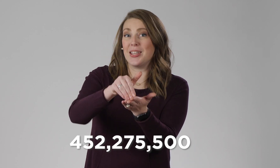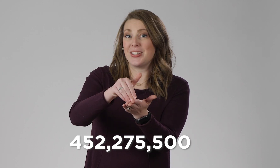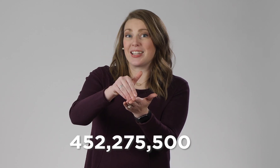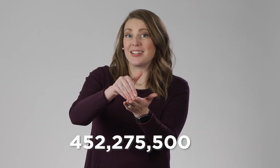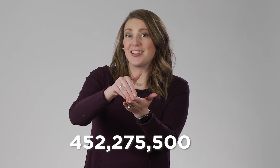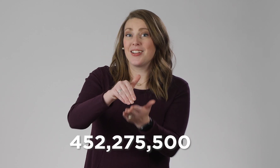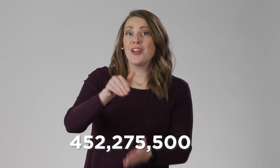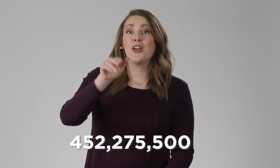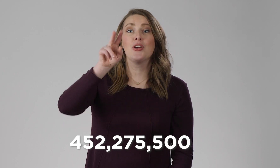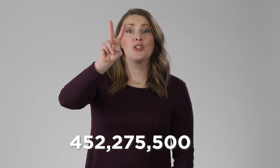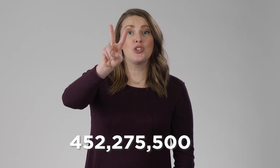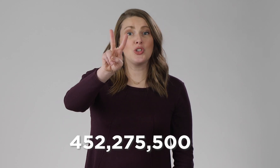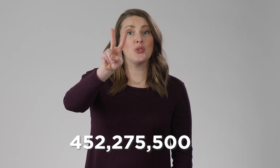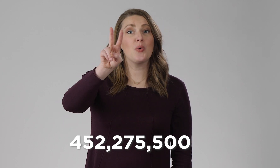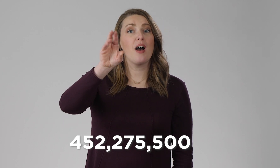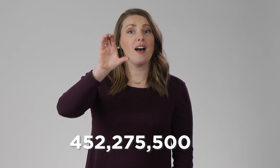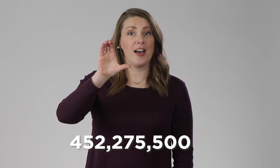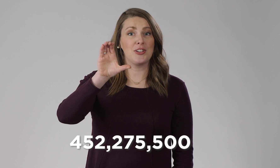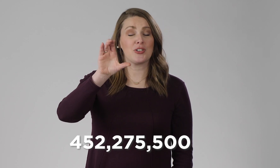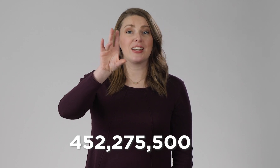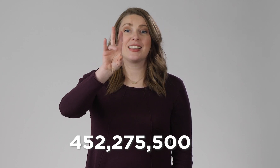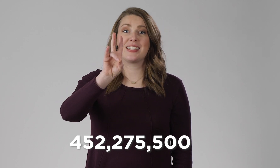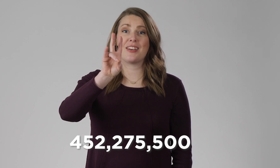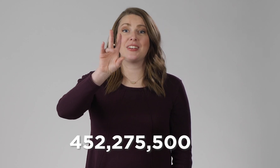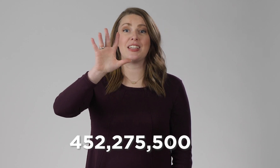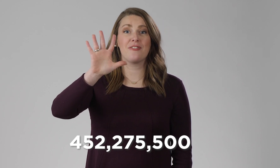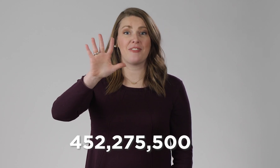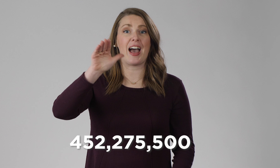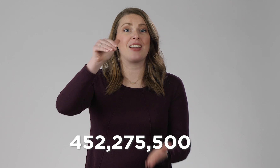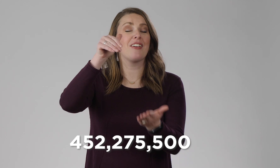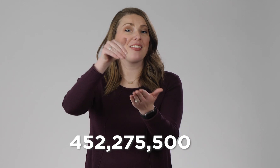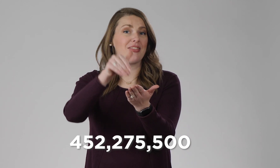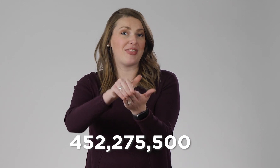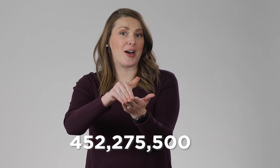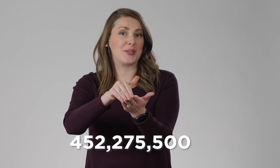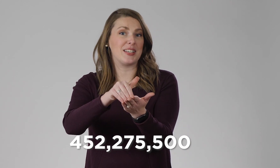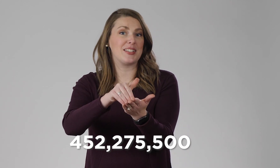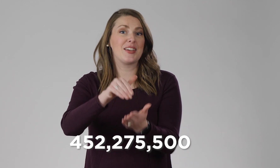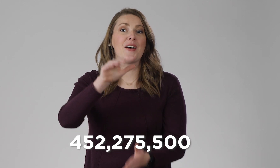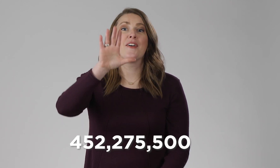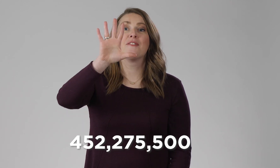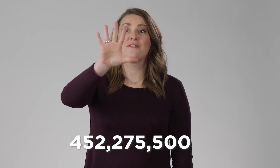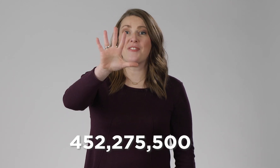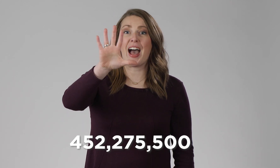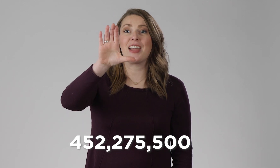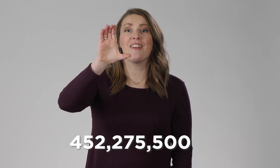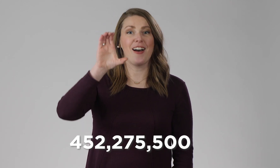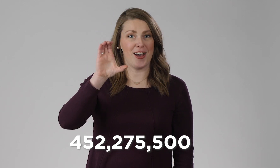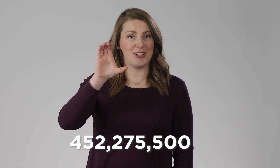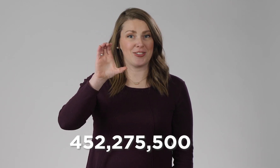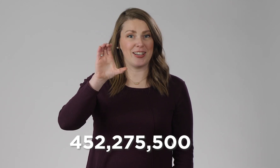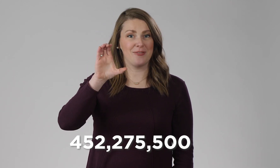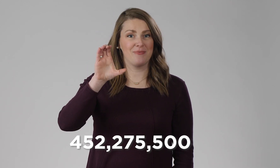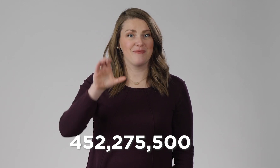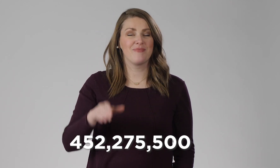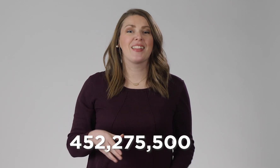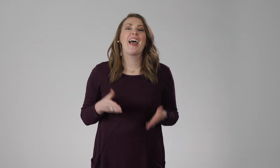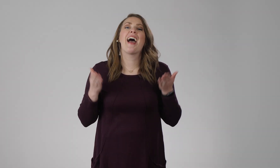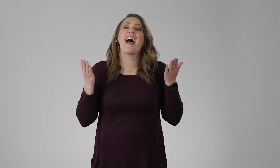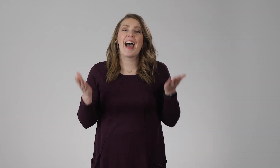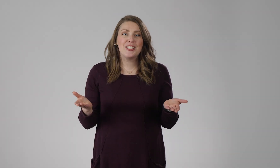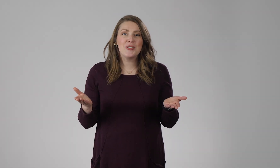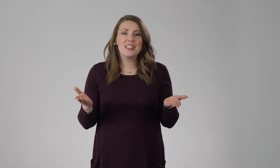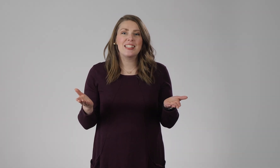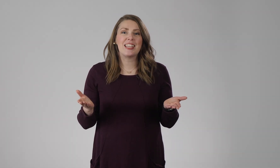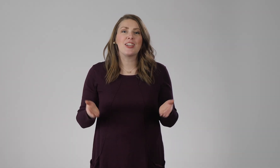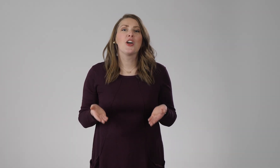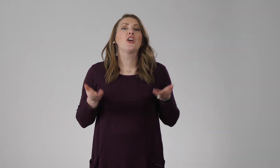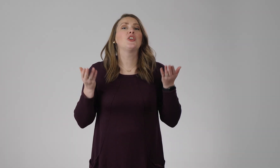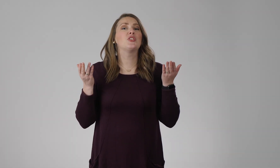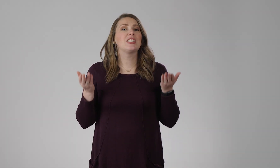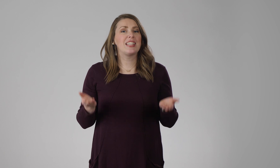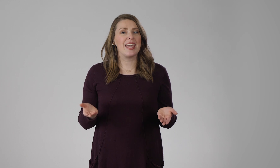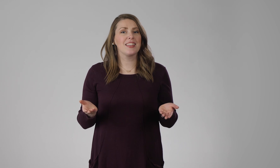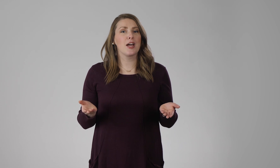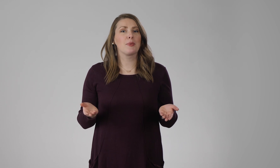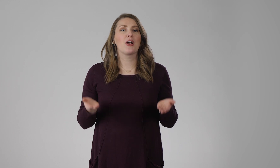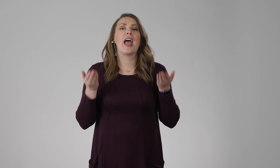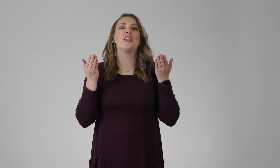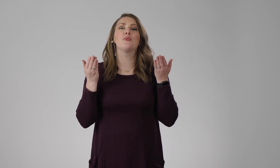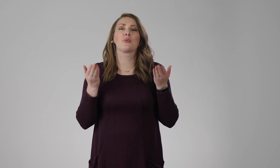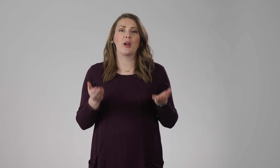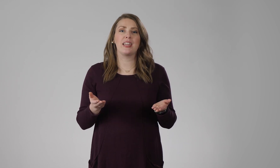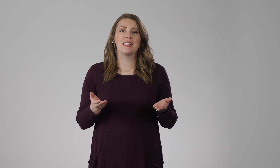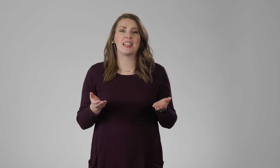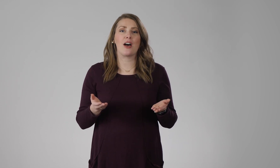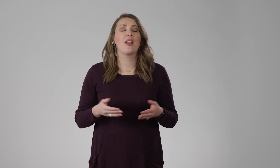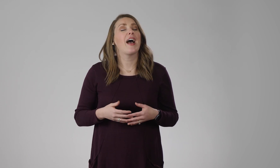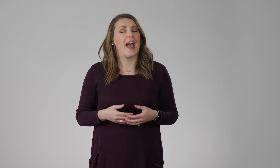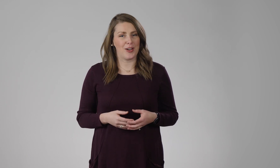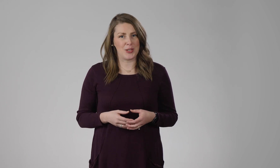million, 275 thousand, 500. As you can see you just take the number and you break it down how you